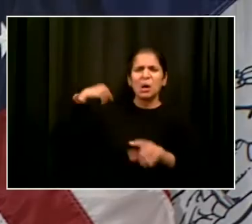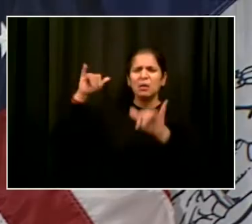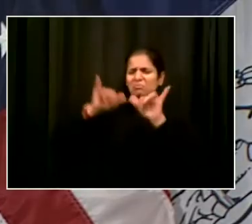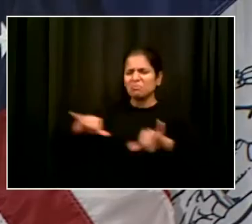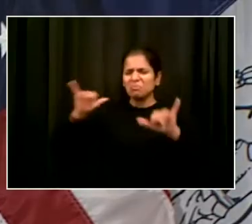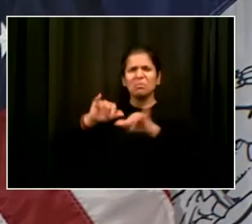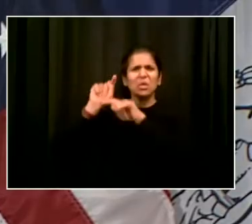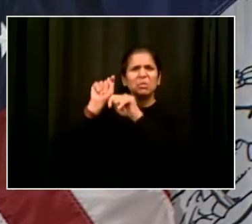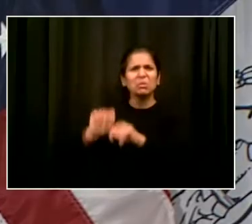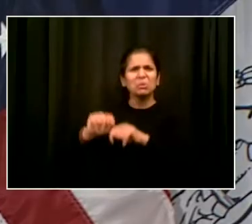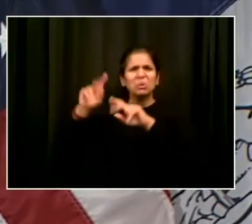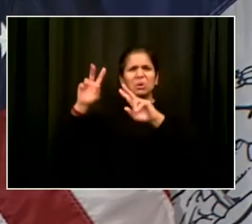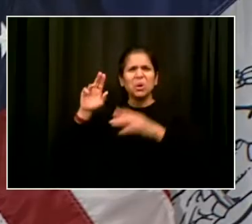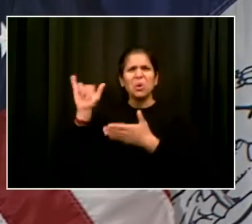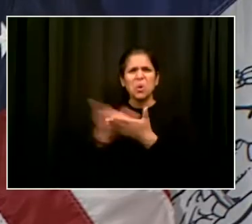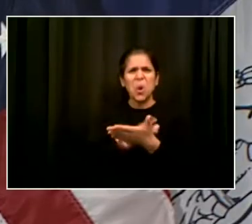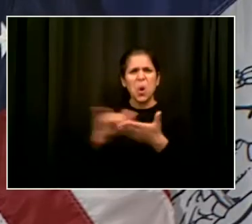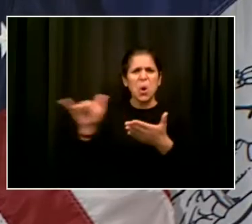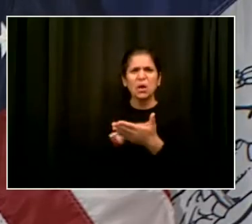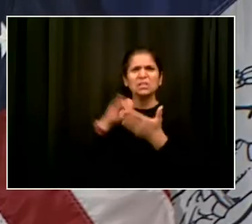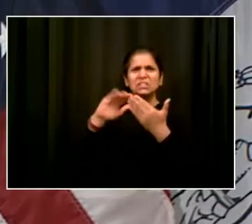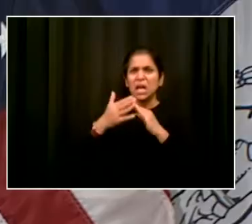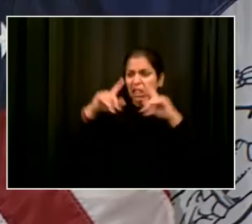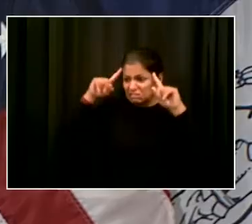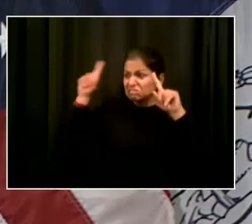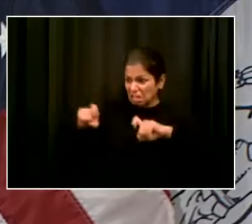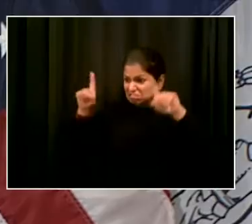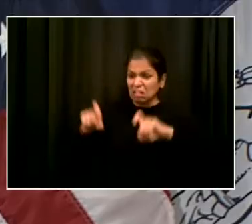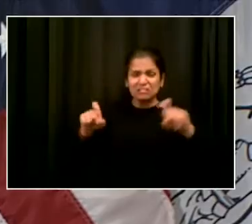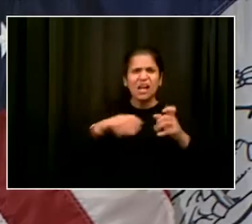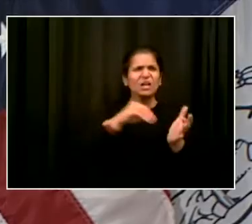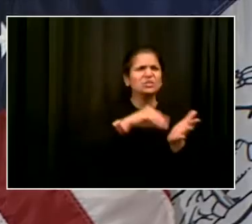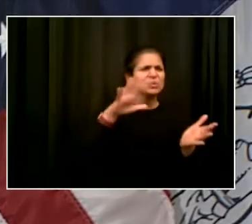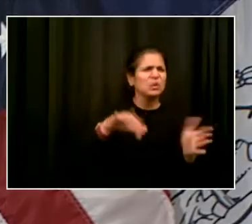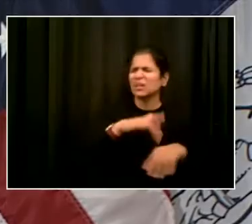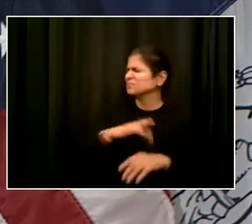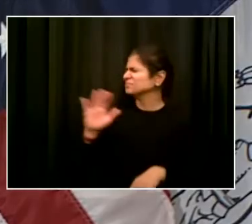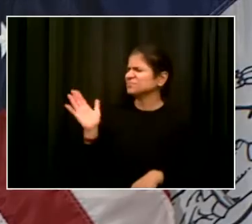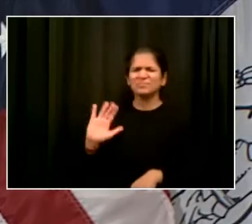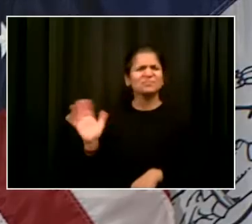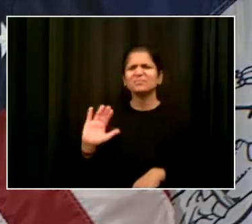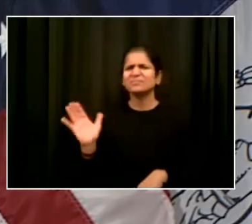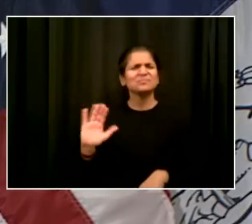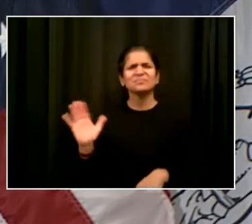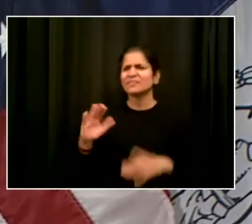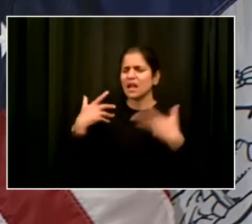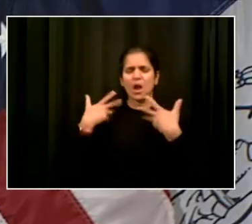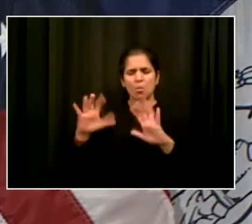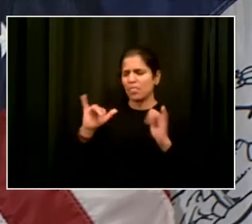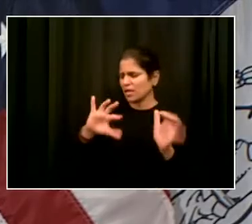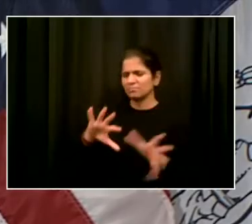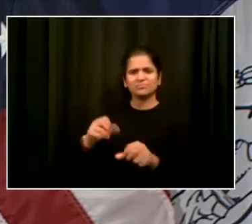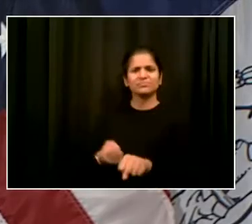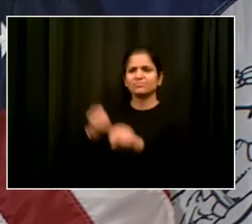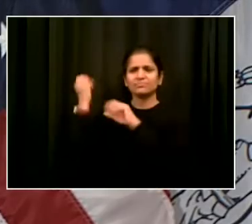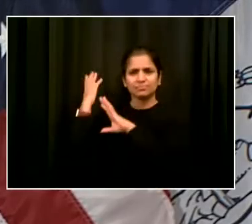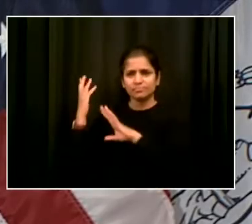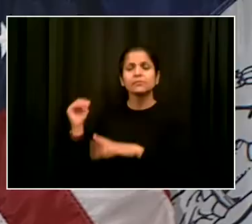WE ARE NONOT FANS OF THE PREVIOUS ADMINISTRATION HERE IN N THCIE TY WITH OBSESSIVE FOCUS ON HIGH- STAKES TESTING AND D TESTING THERE WAS